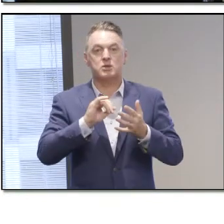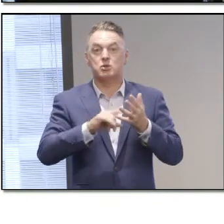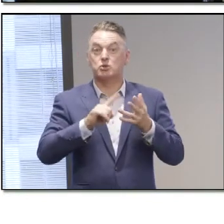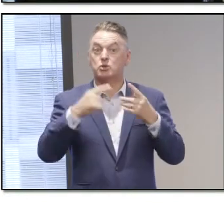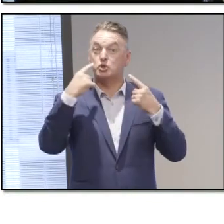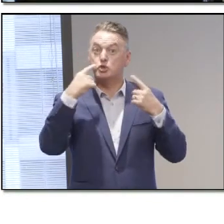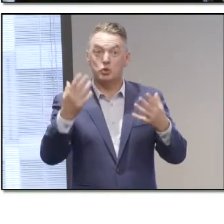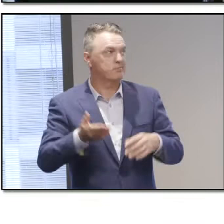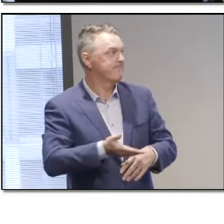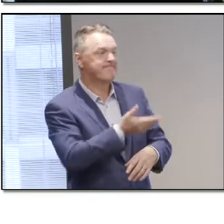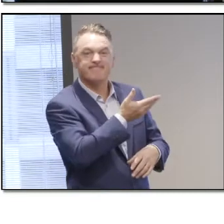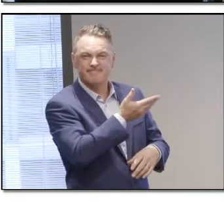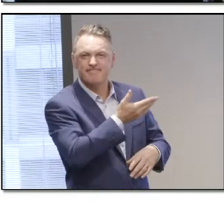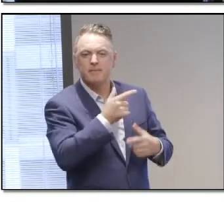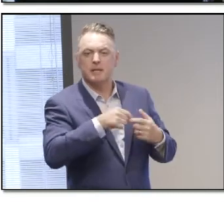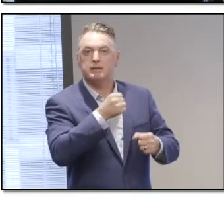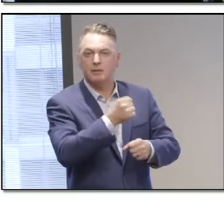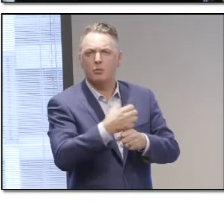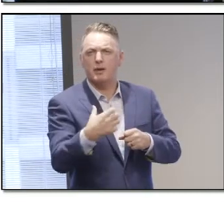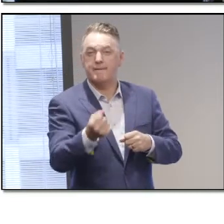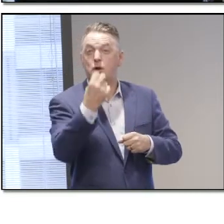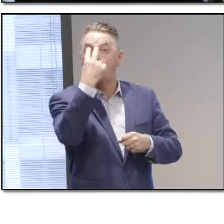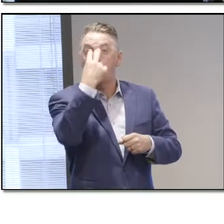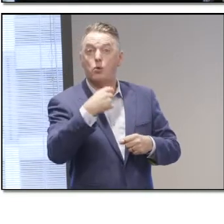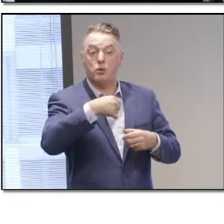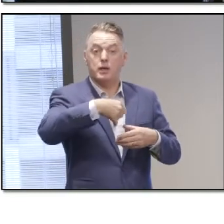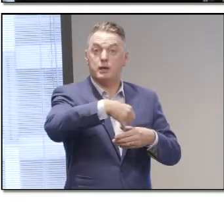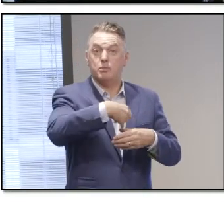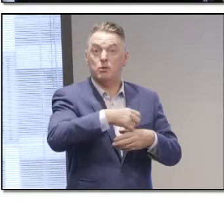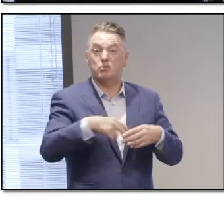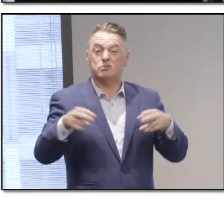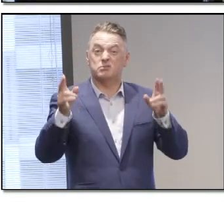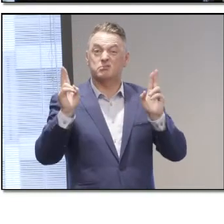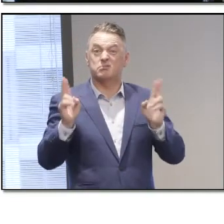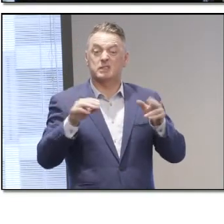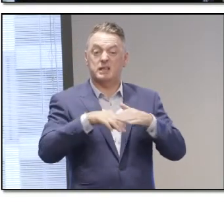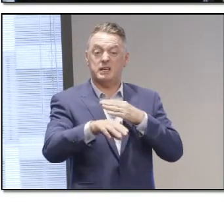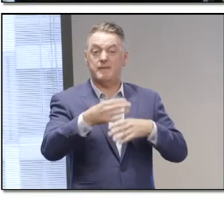slide up is to show that there are old chemicals that are common in the food chain. Metals are